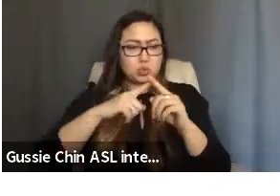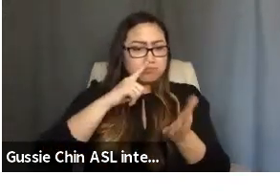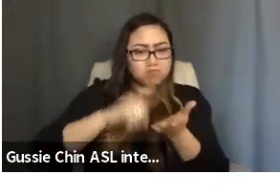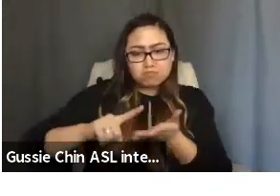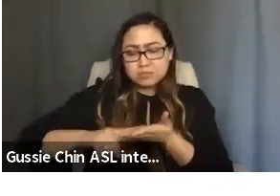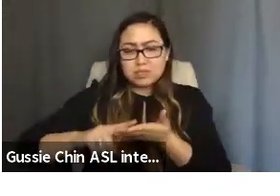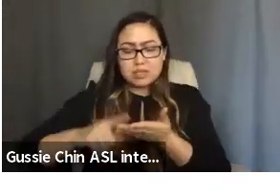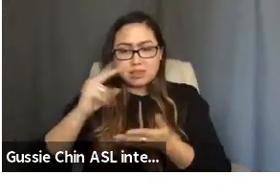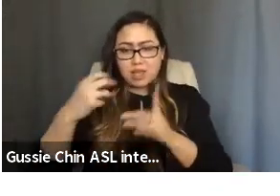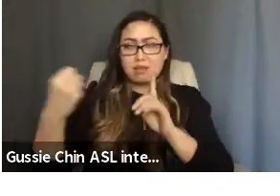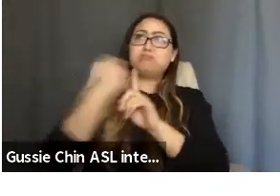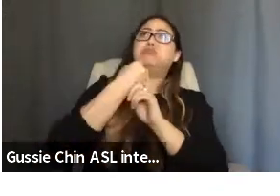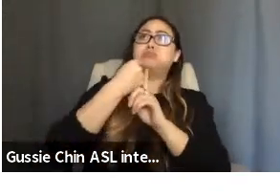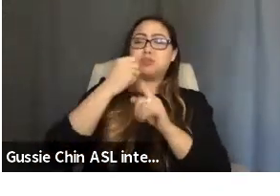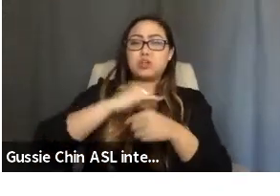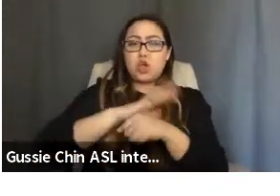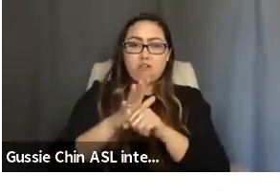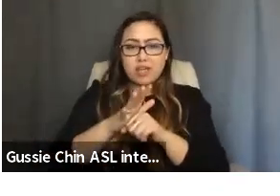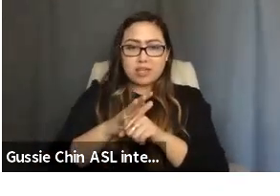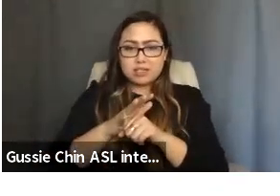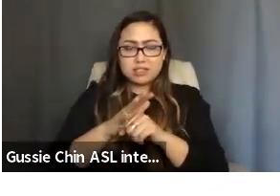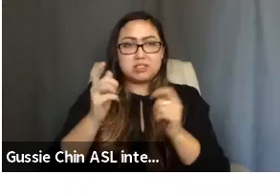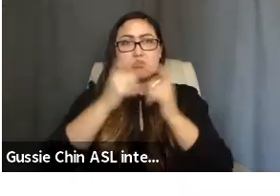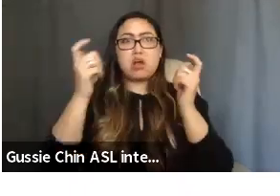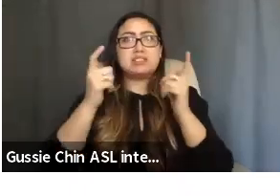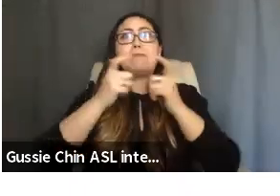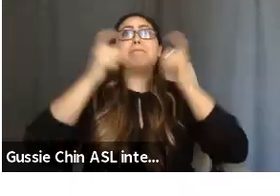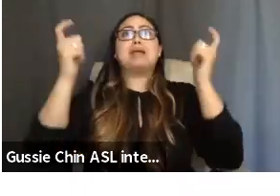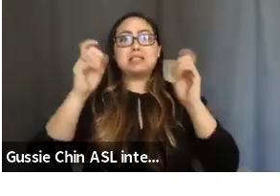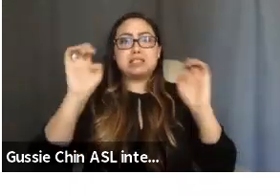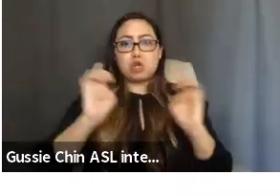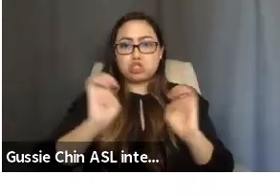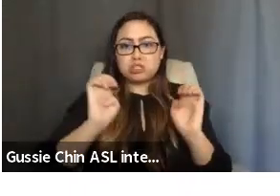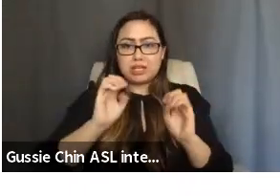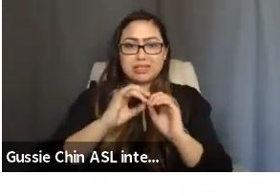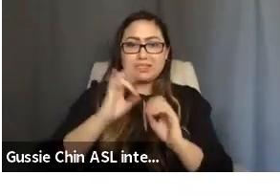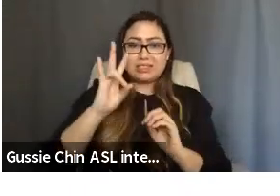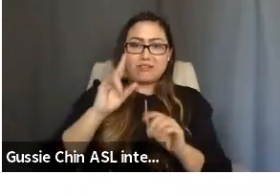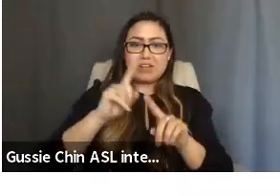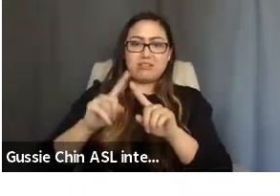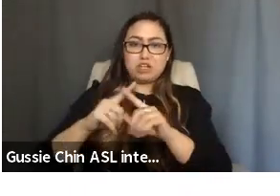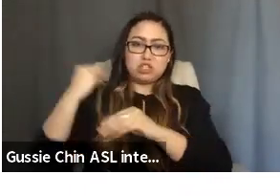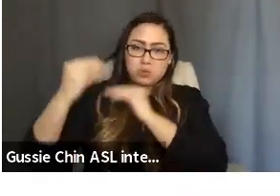lesson in several generations of emergencies. Hard as COVID 19 has been, if we can hold on